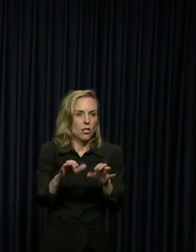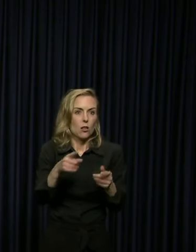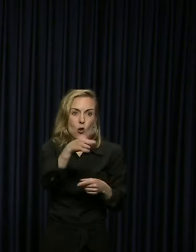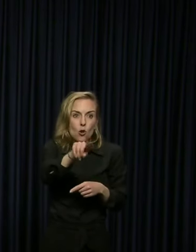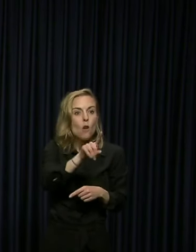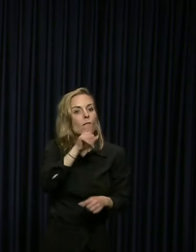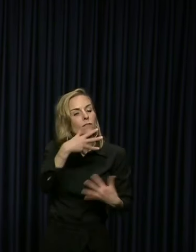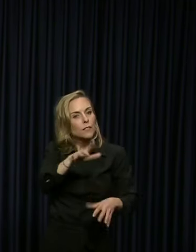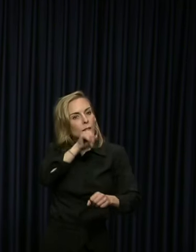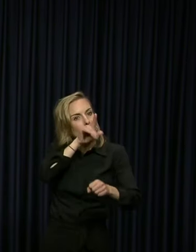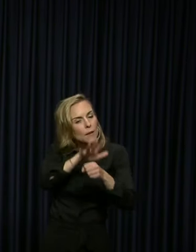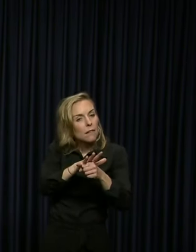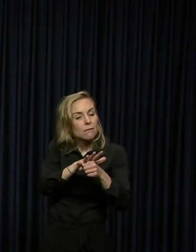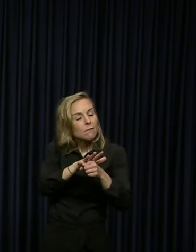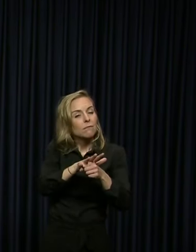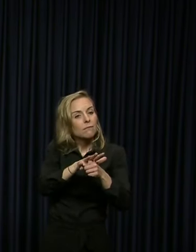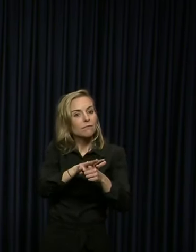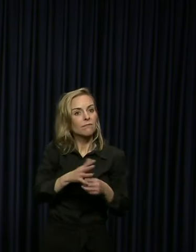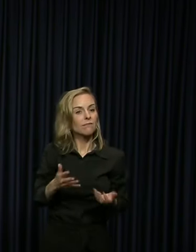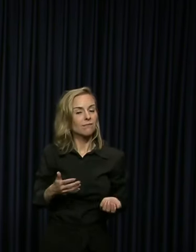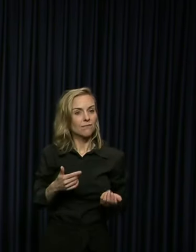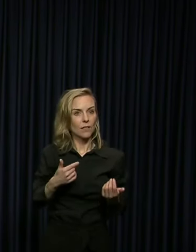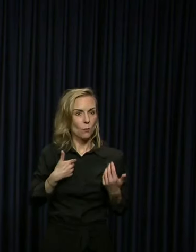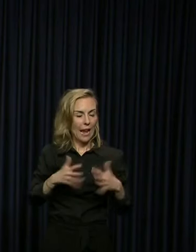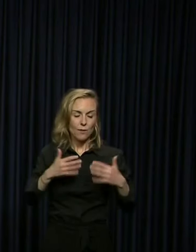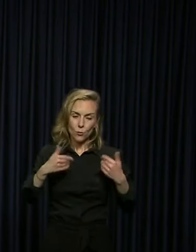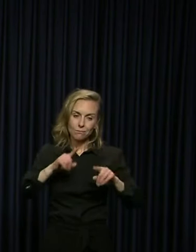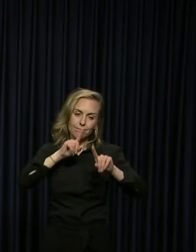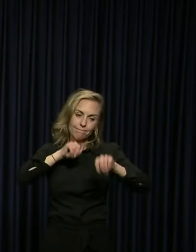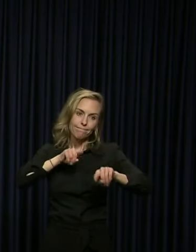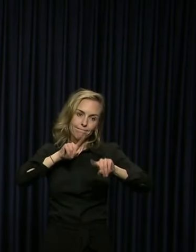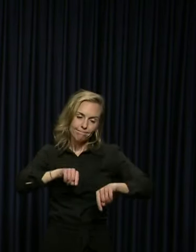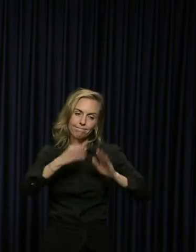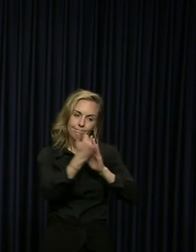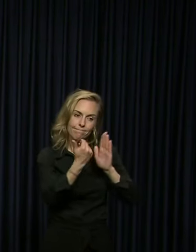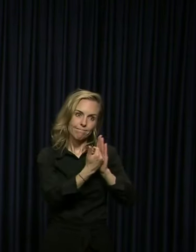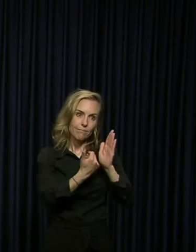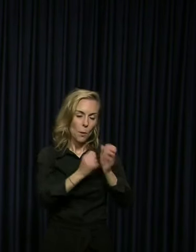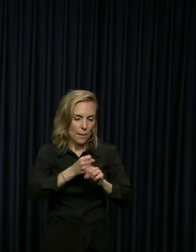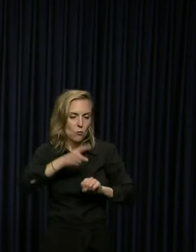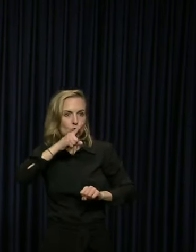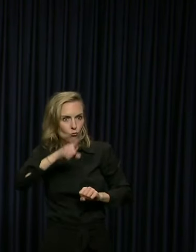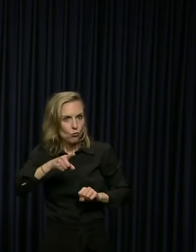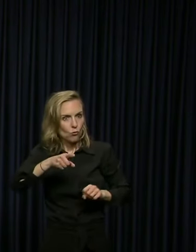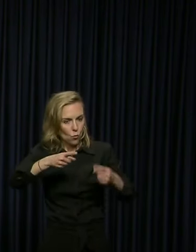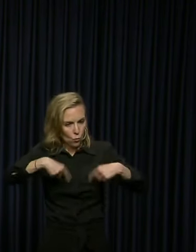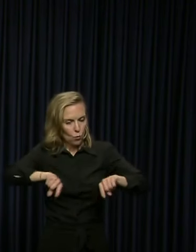ALLOW EITHER THE LIMITED ACTION OR THE POOR COMPLIANCE TO BE OUR REALITY.